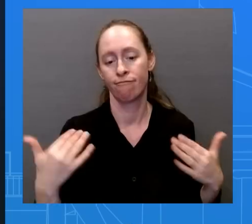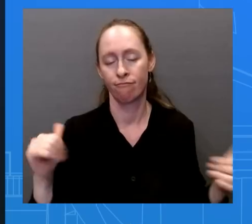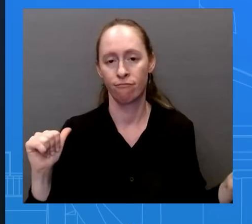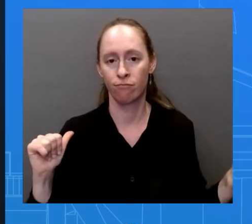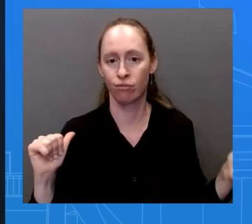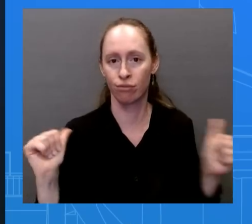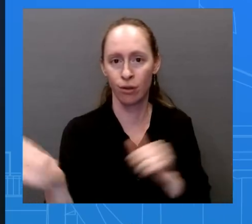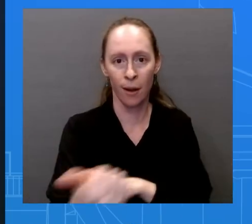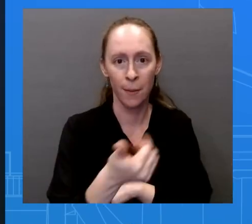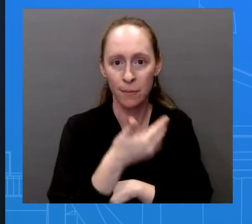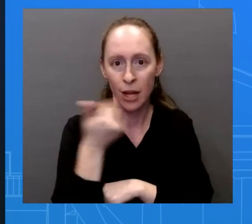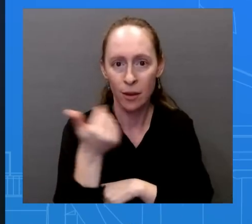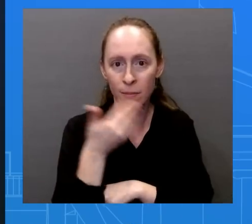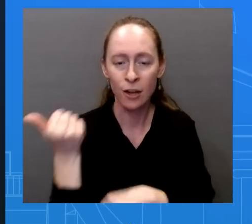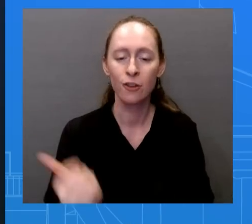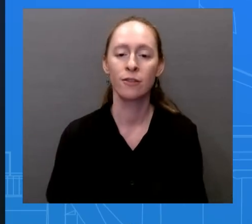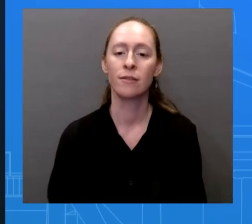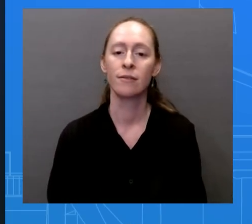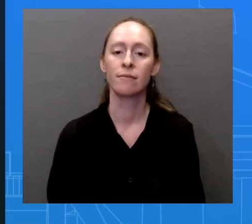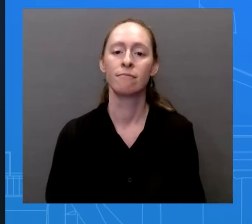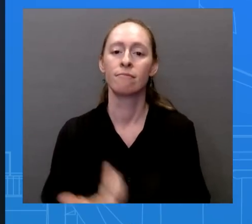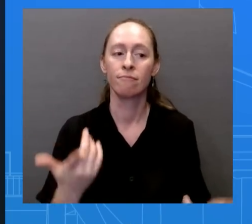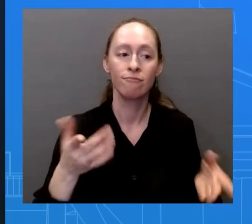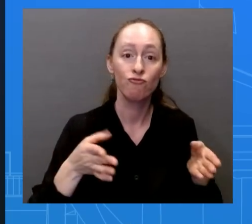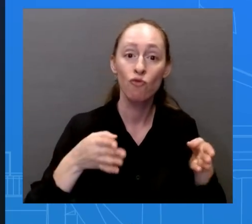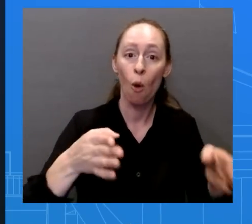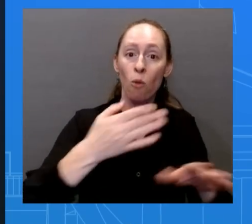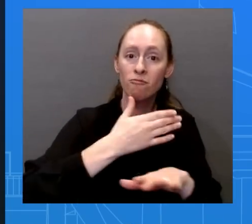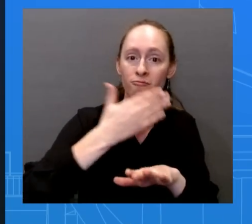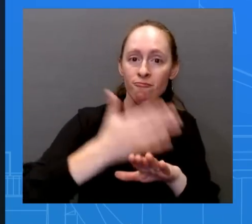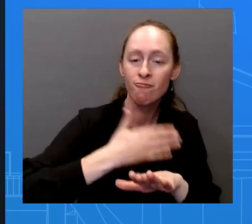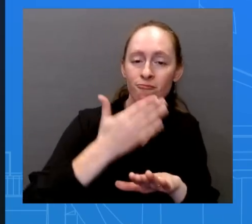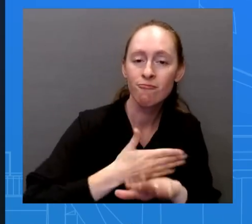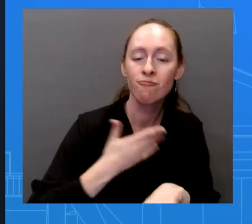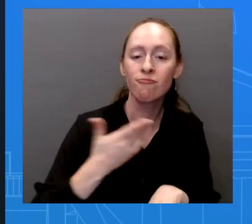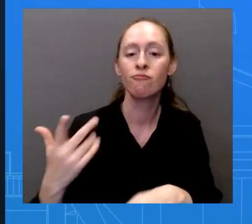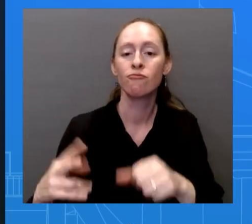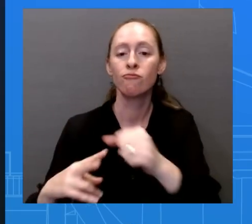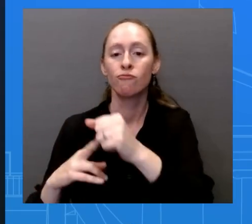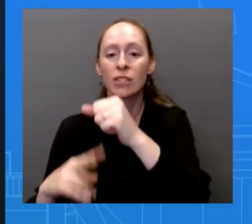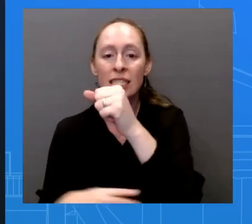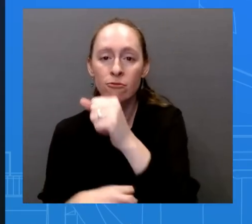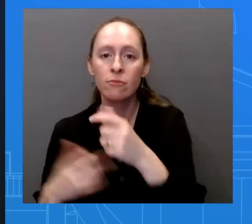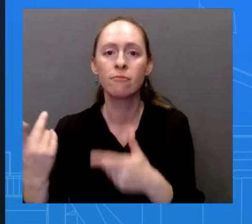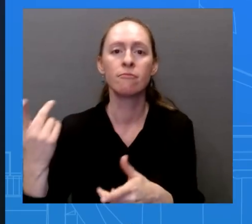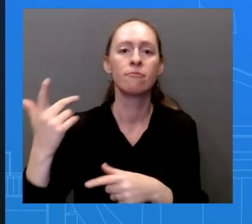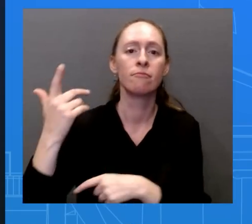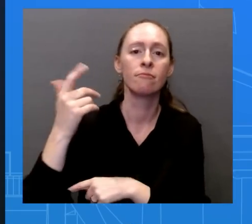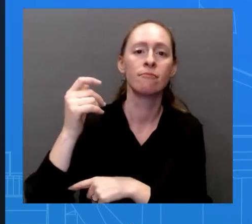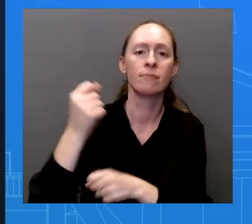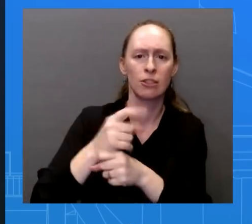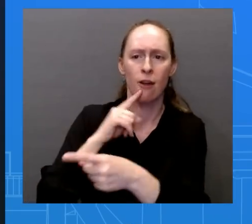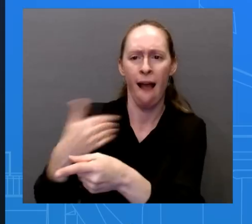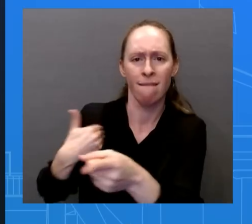and also strengthen our supply chain. So we're going to talk about that. He's going to talk about the Inflation Reduction Act,